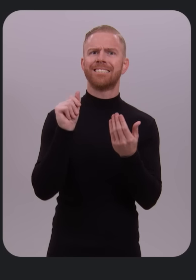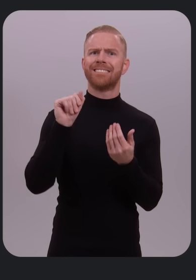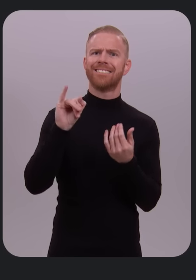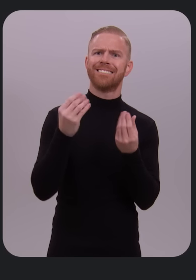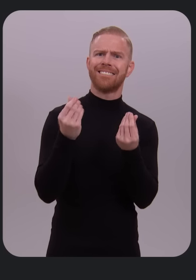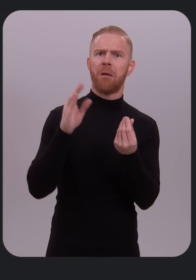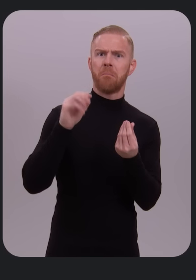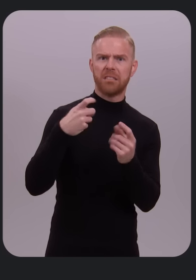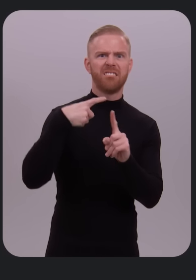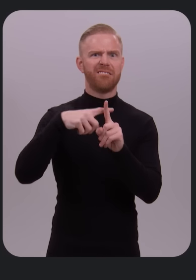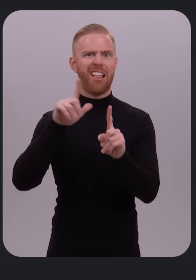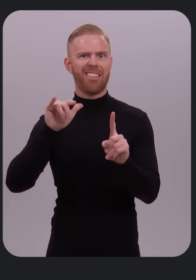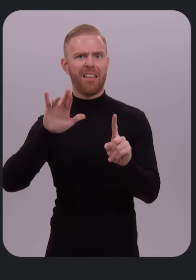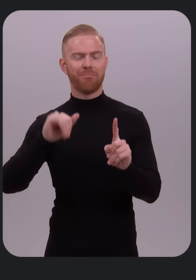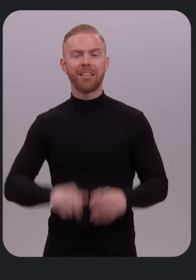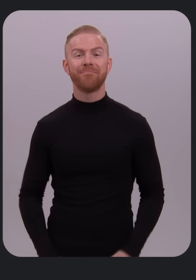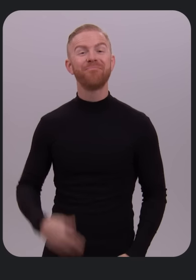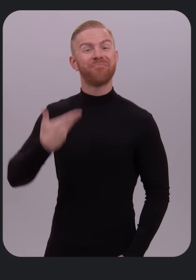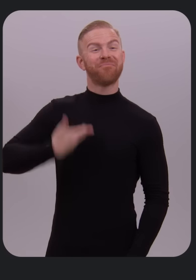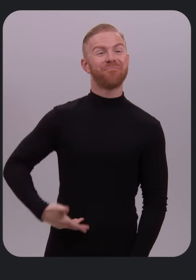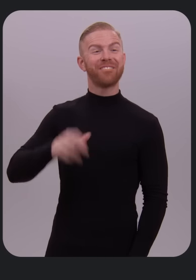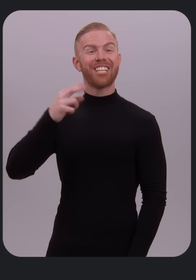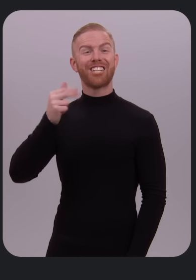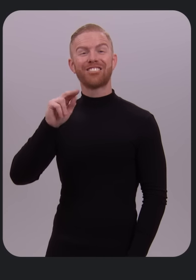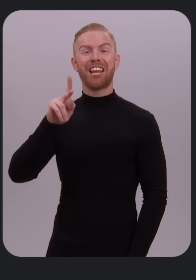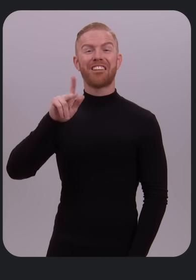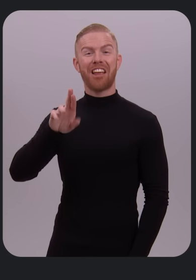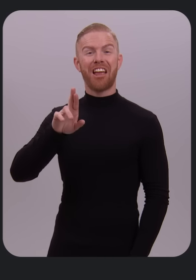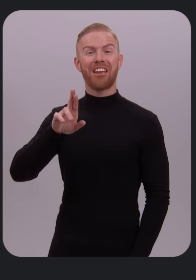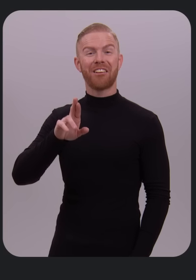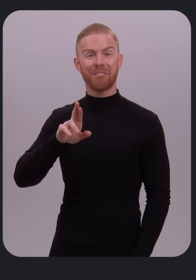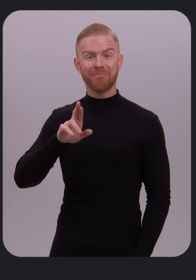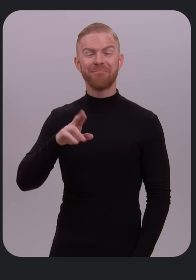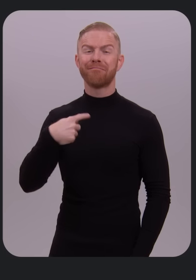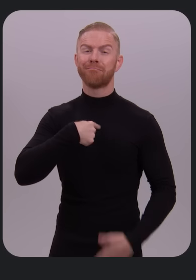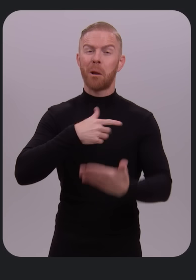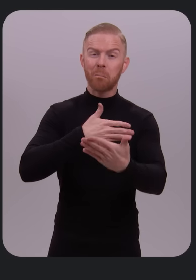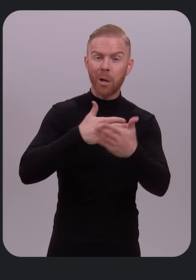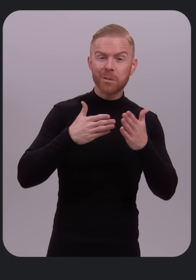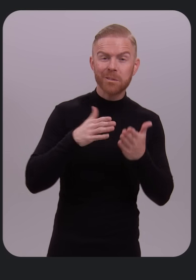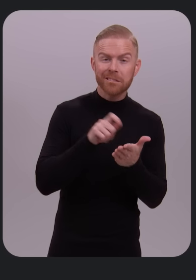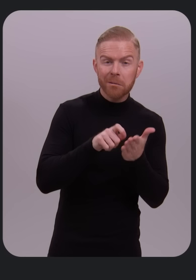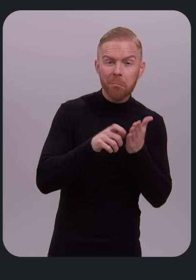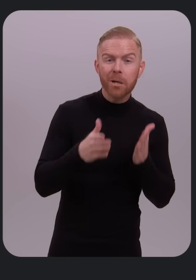I'm Shankar Mahadevan, and I'm a music composer, singer, producer, and a happy man.